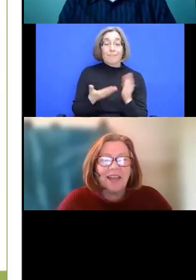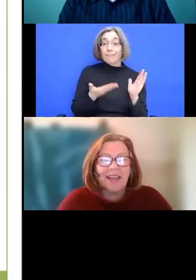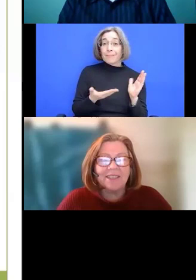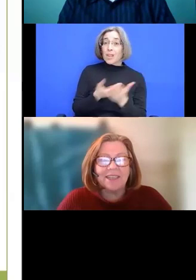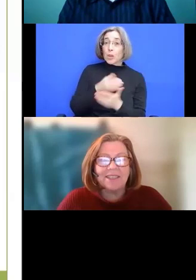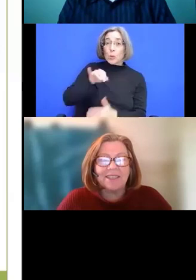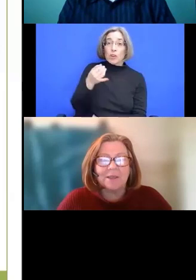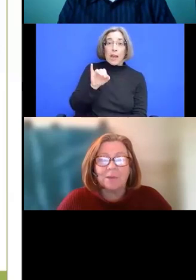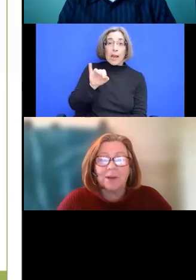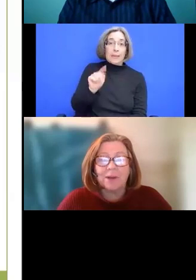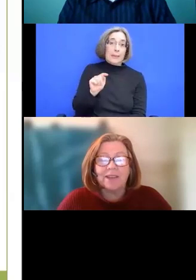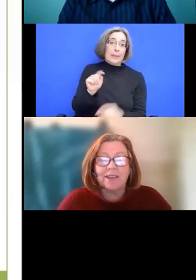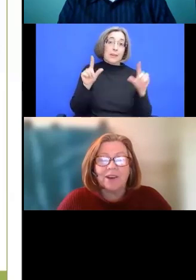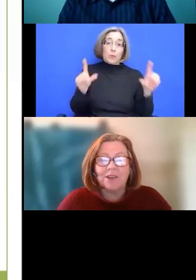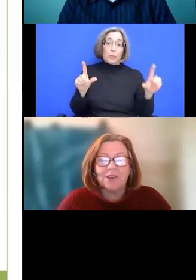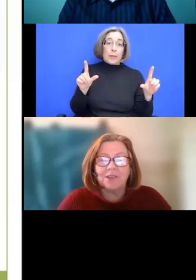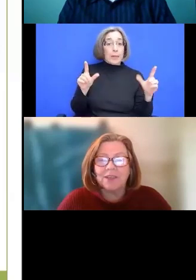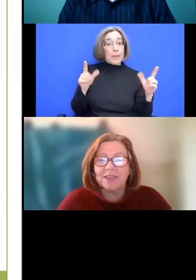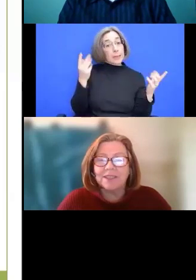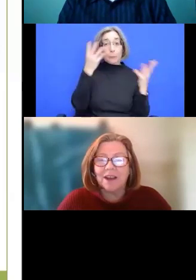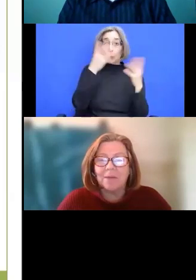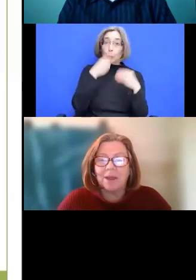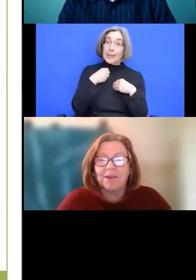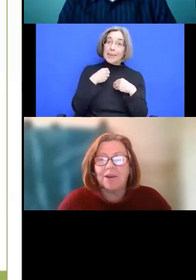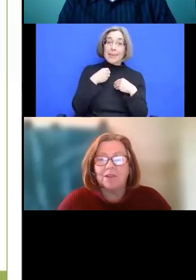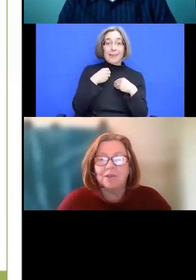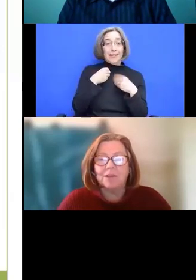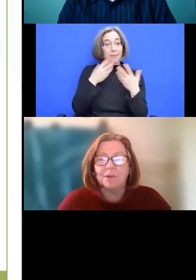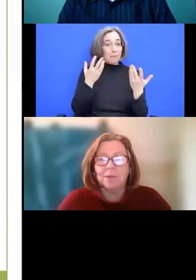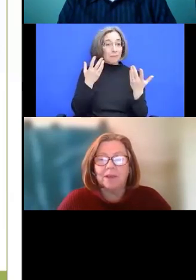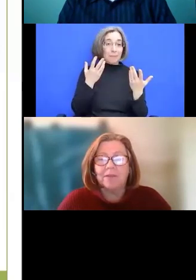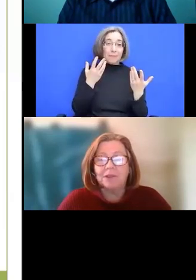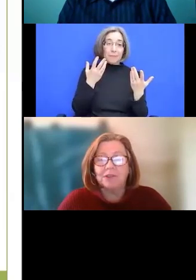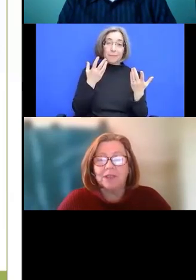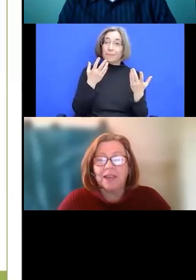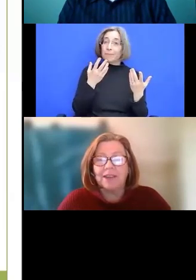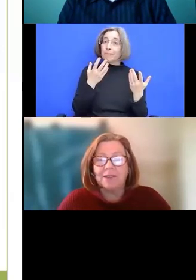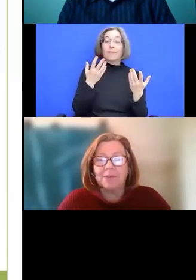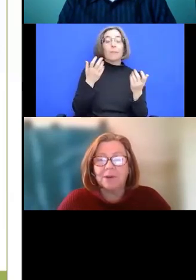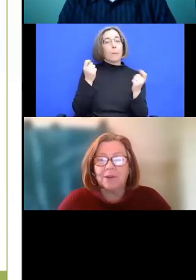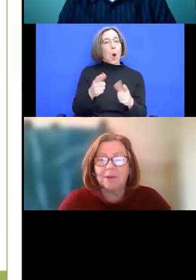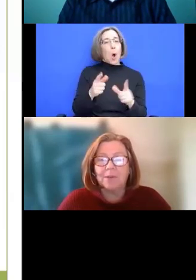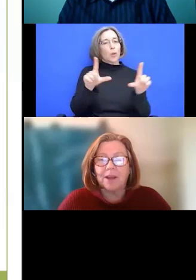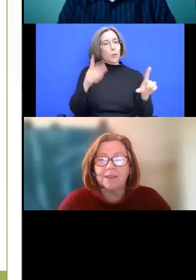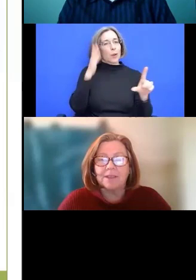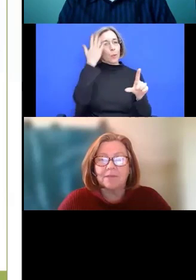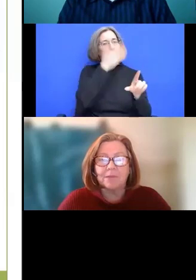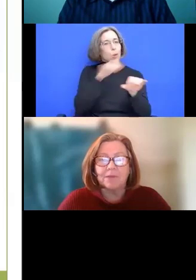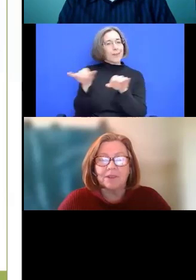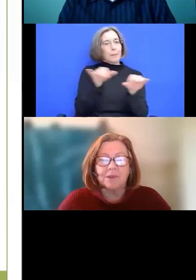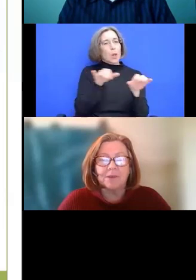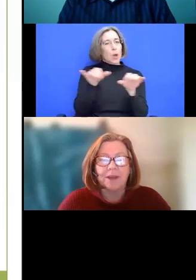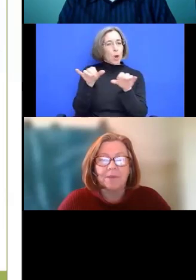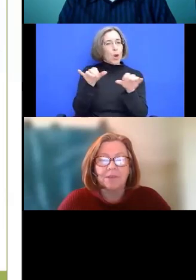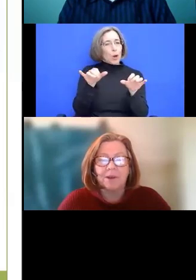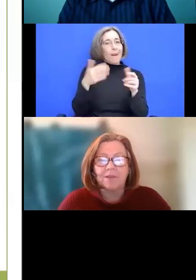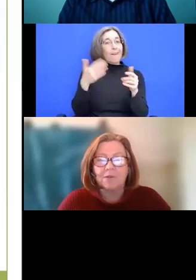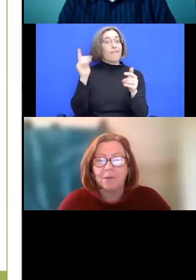It's pretty like our new screens, and all screens will be eventually as we are in the process of moving to a much better format